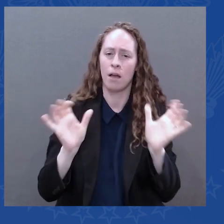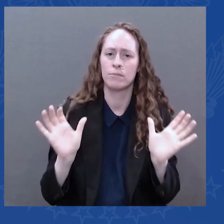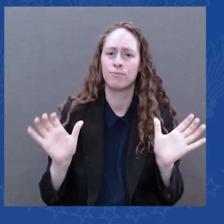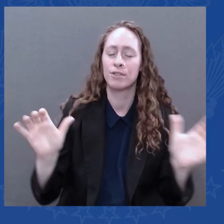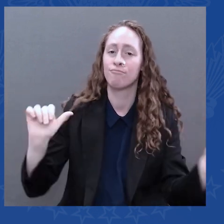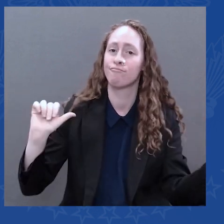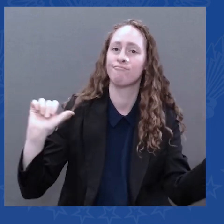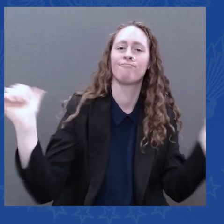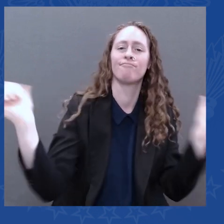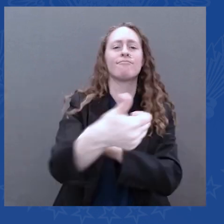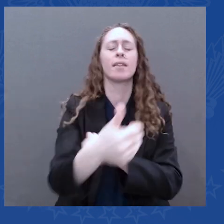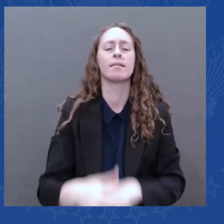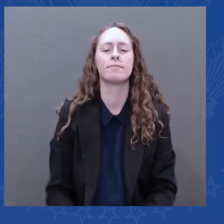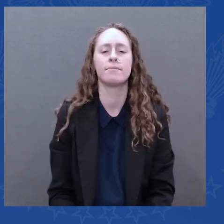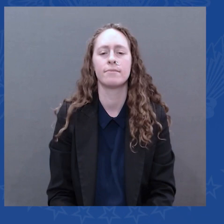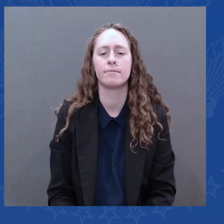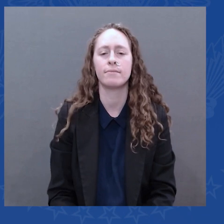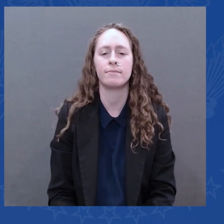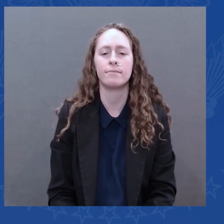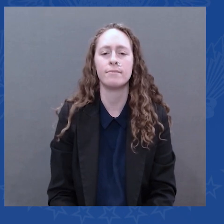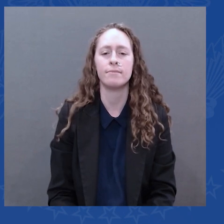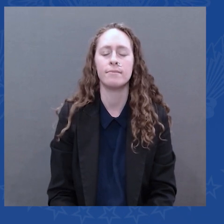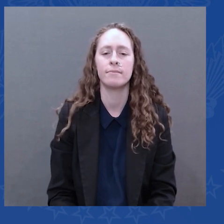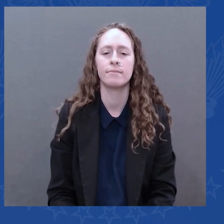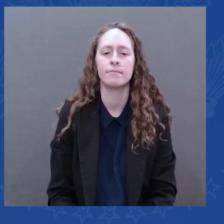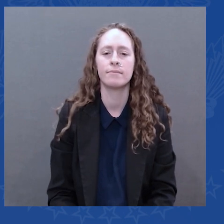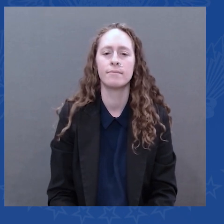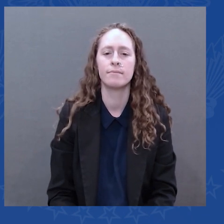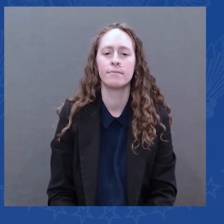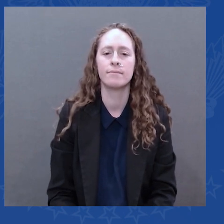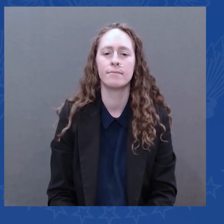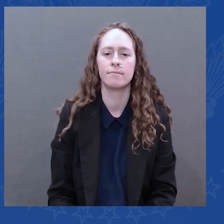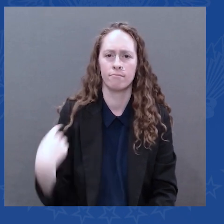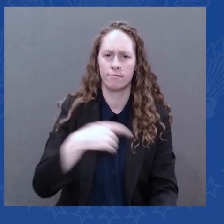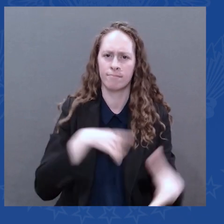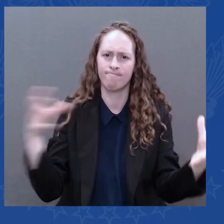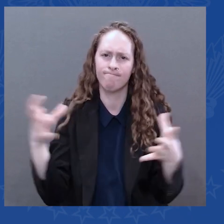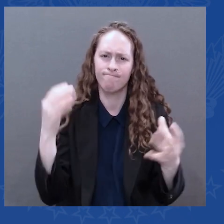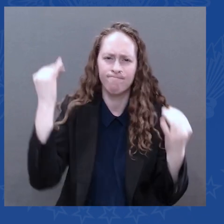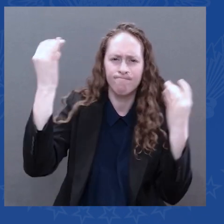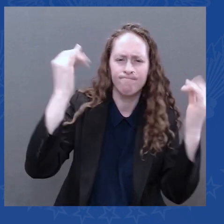in many strategic ways: on humanitarian and security assistance to Ukraine;